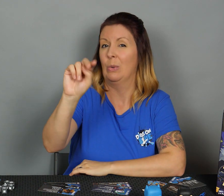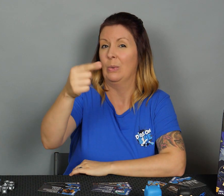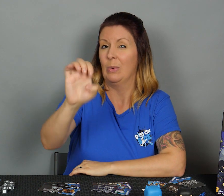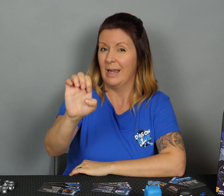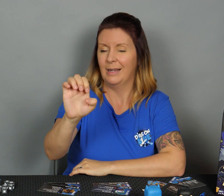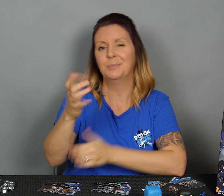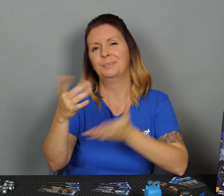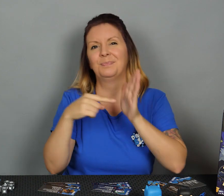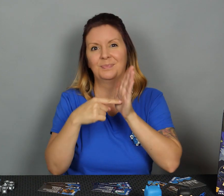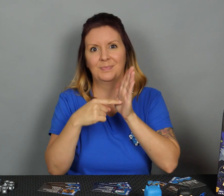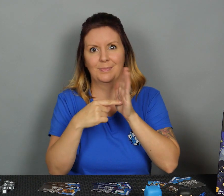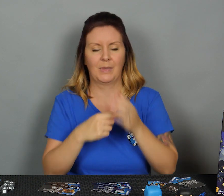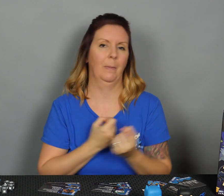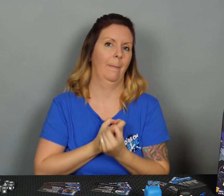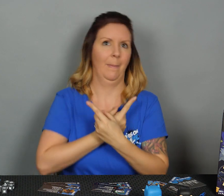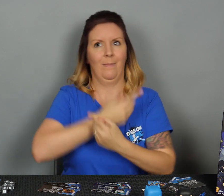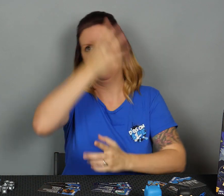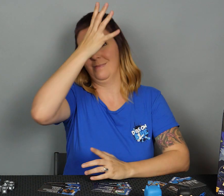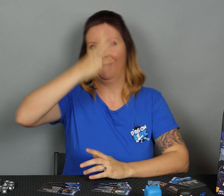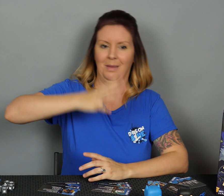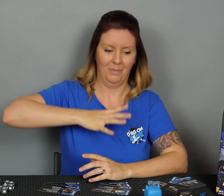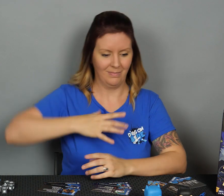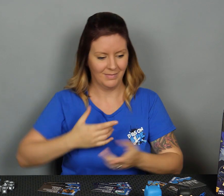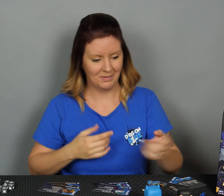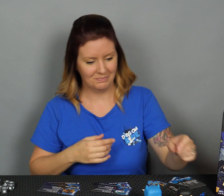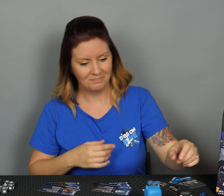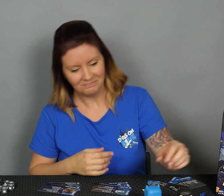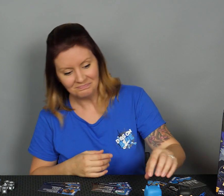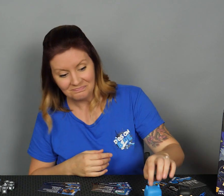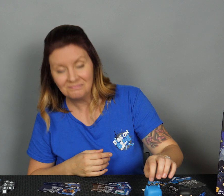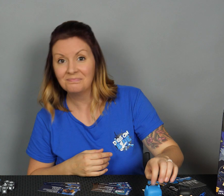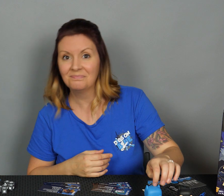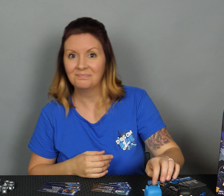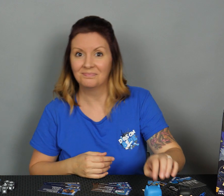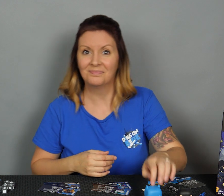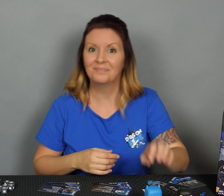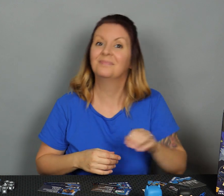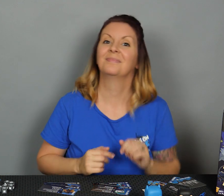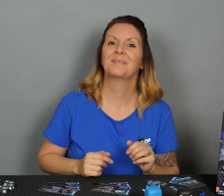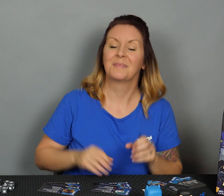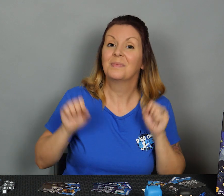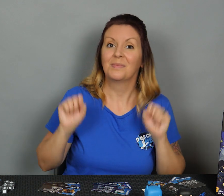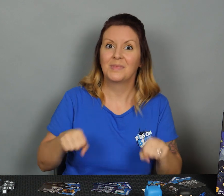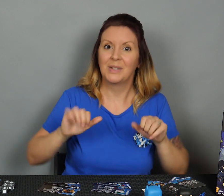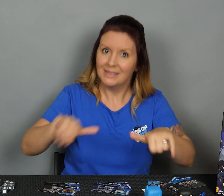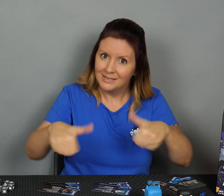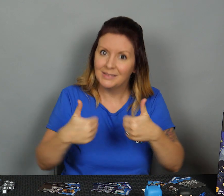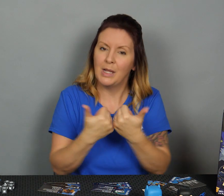range, like Batman.